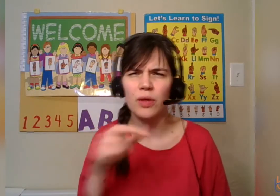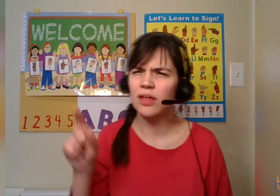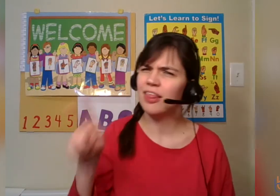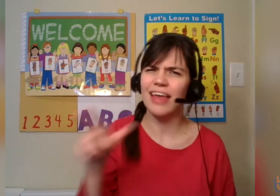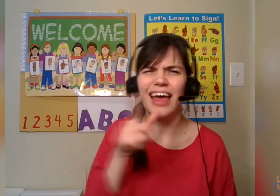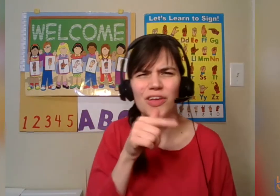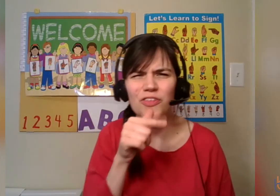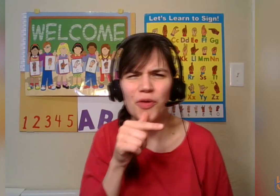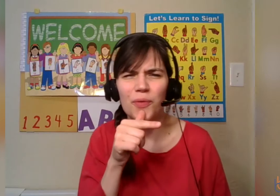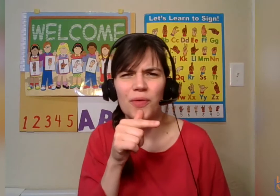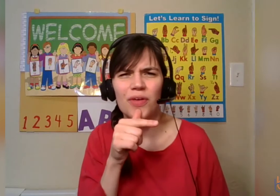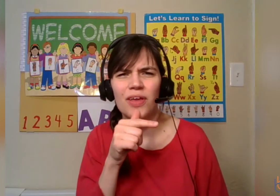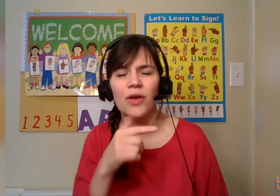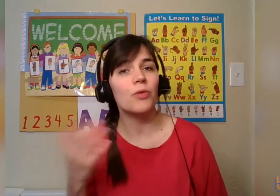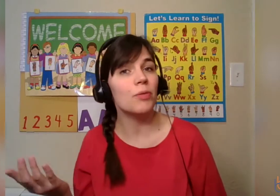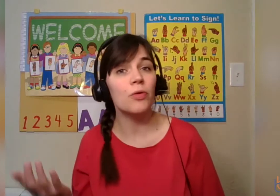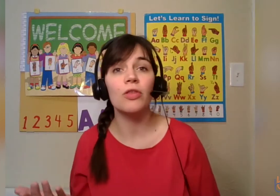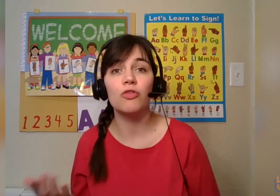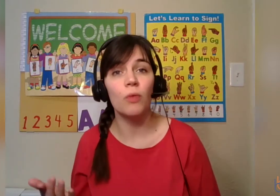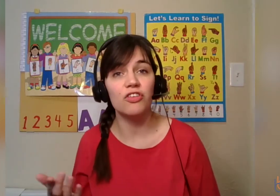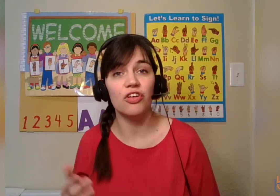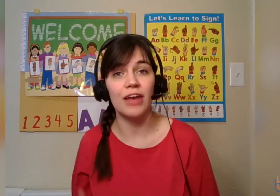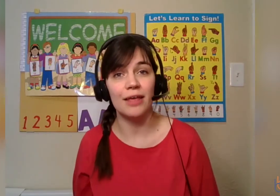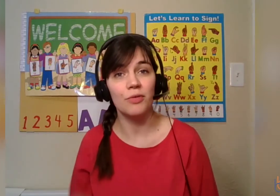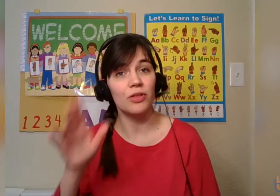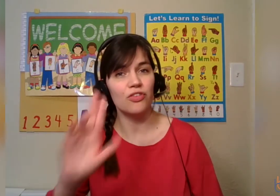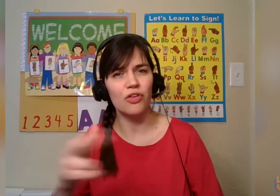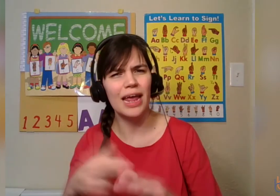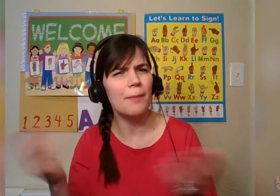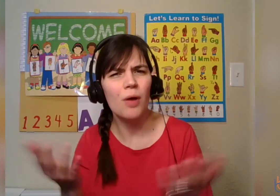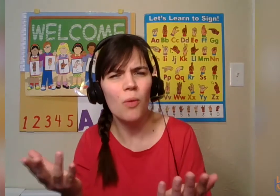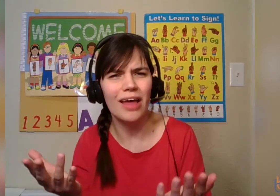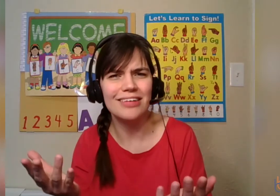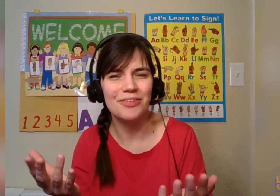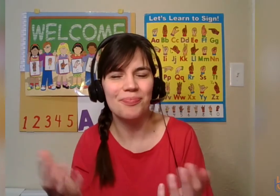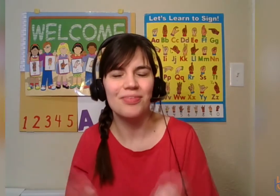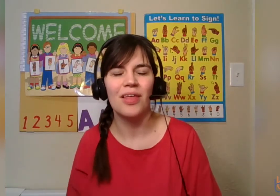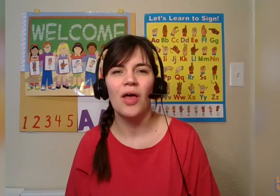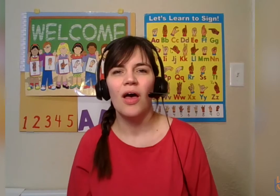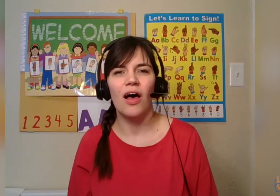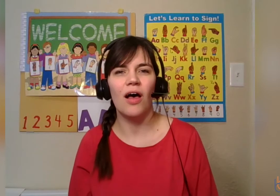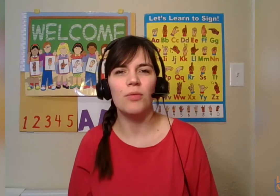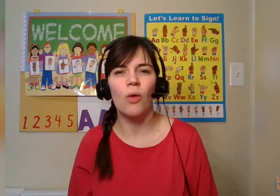that is who?" Remember we learned "What is your name?" We learned "Your name what?